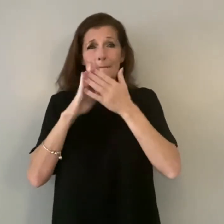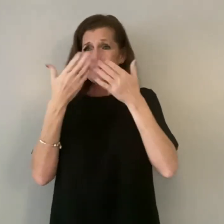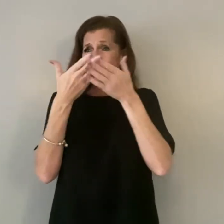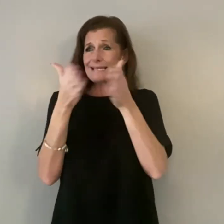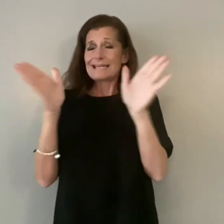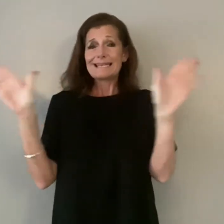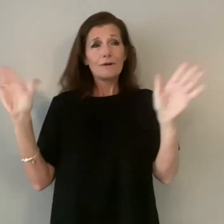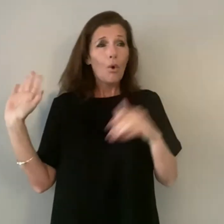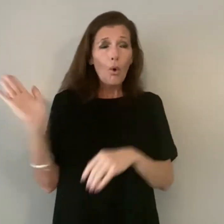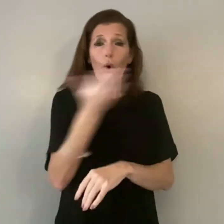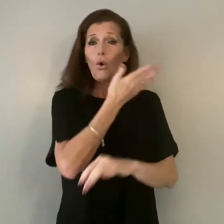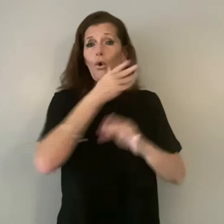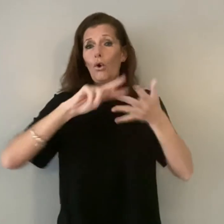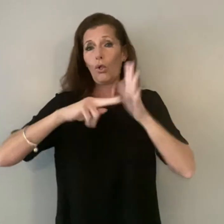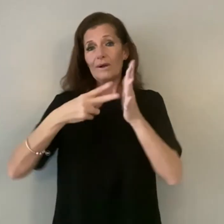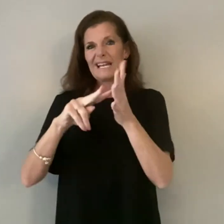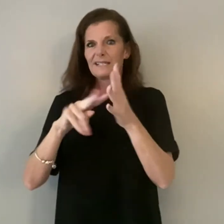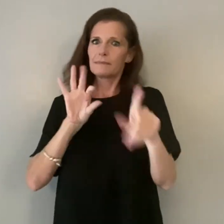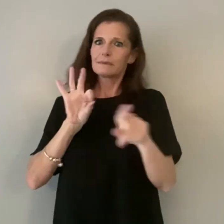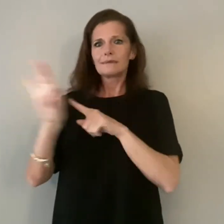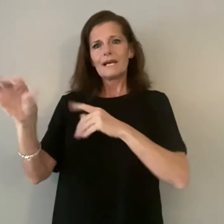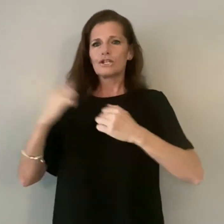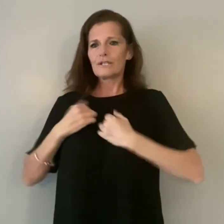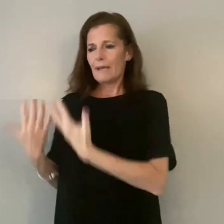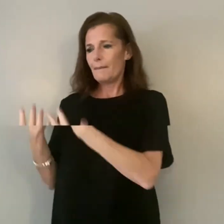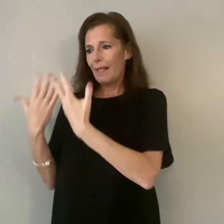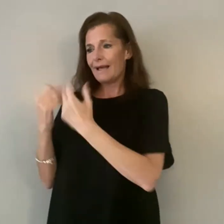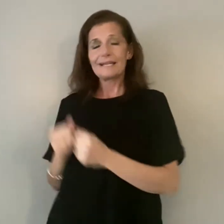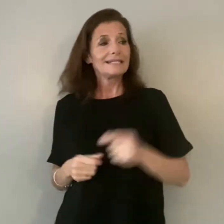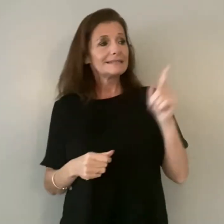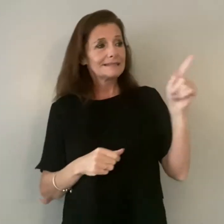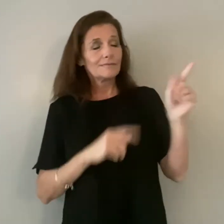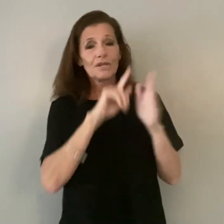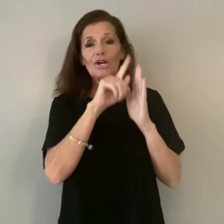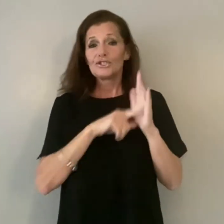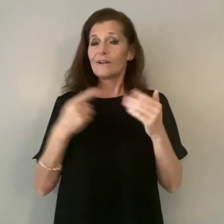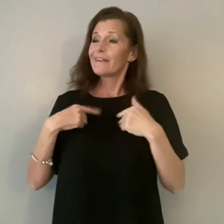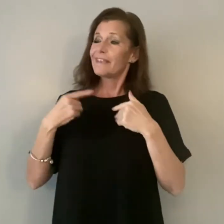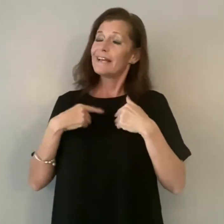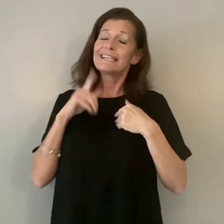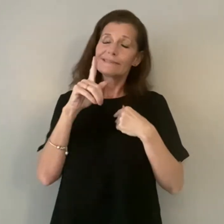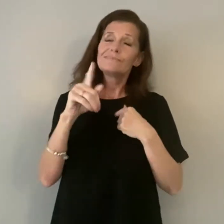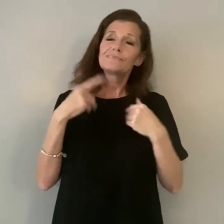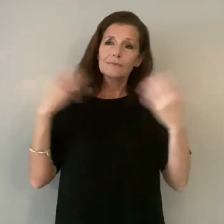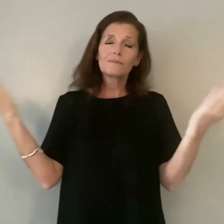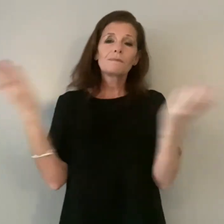all of our organizations but particularly Blazers So on the money and Matt and I have been talking about this.